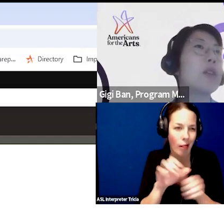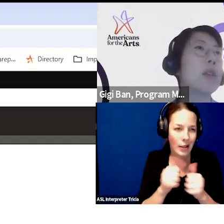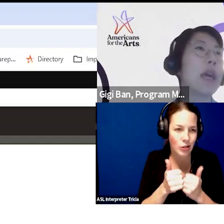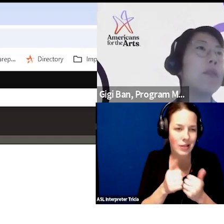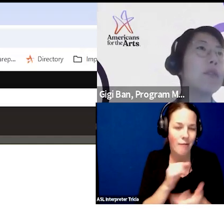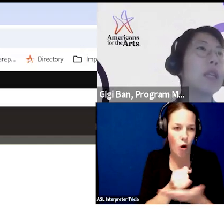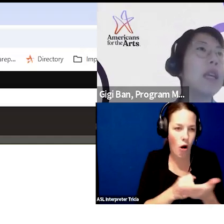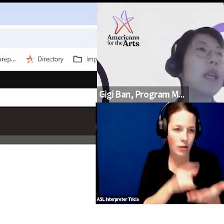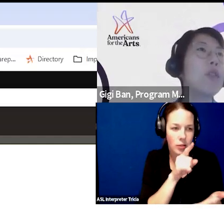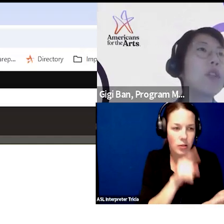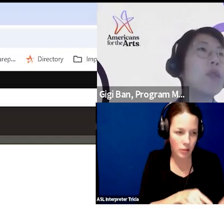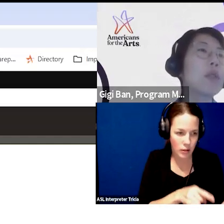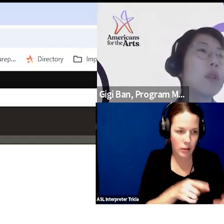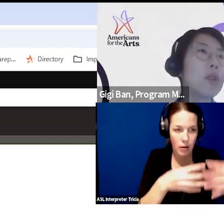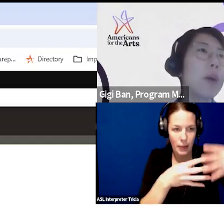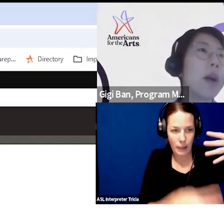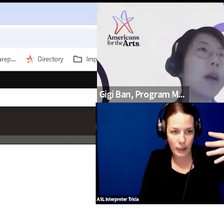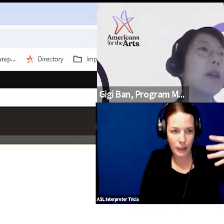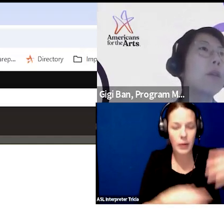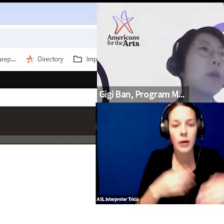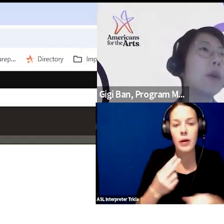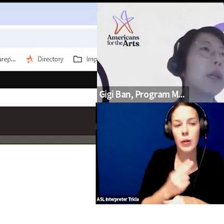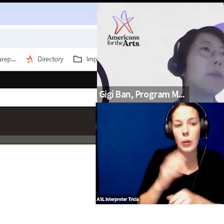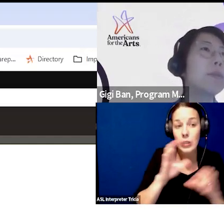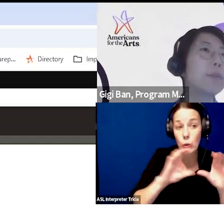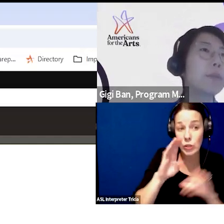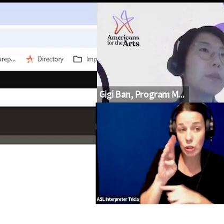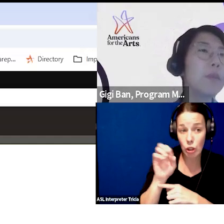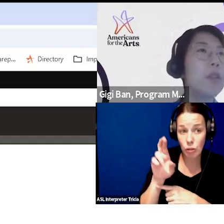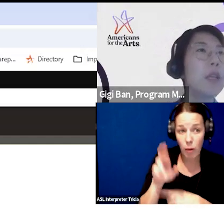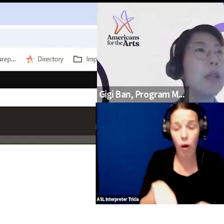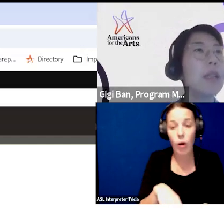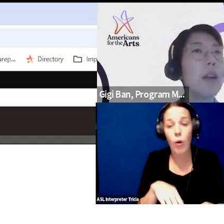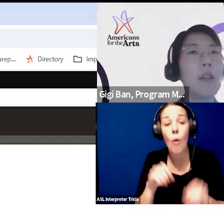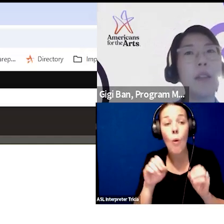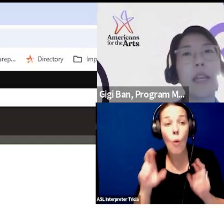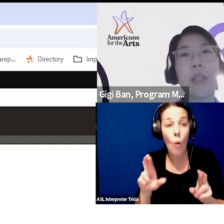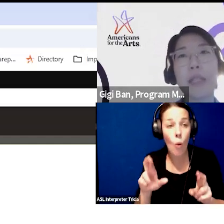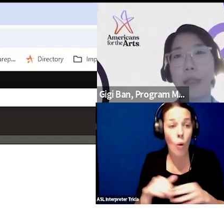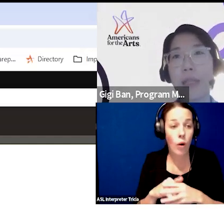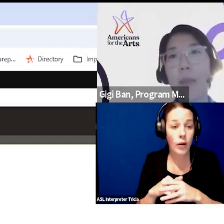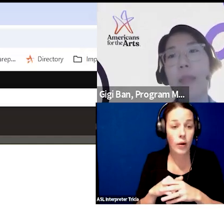To your left, you can use the search bar or you can click on the agency's name.